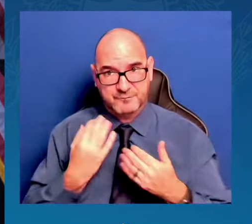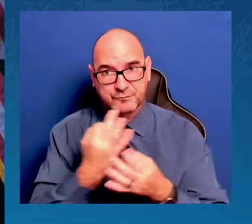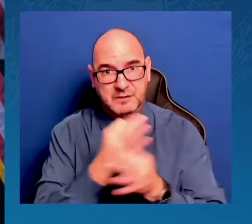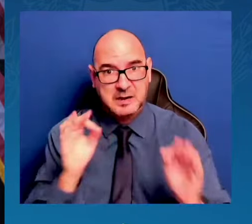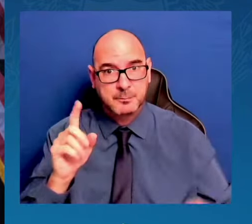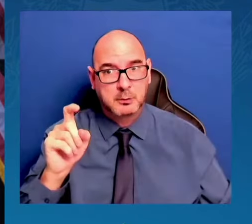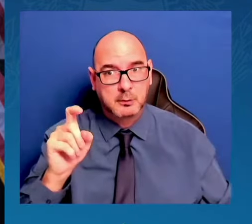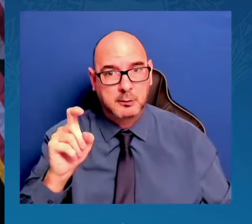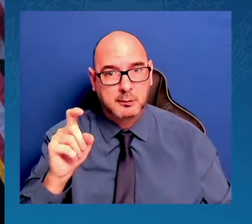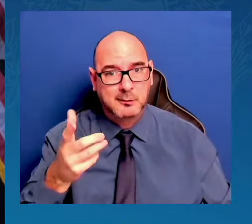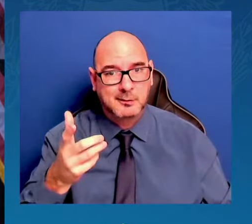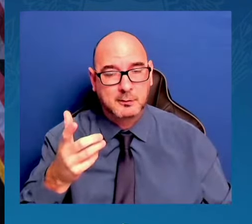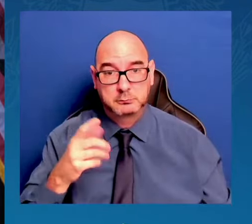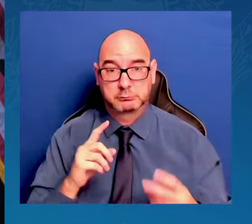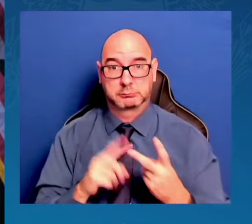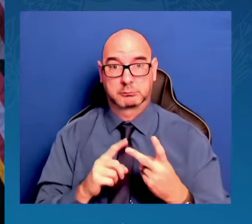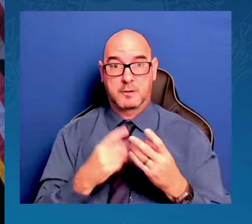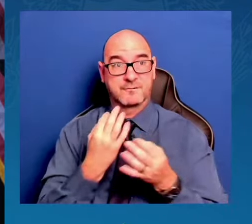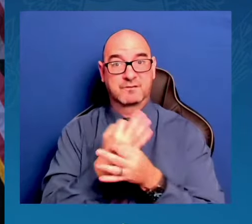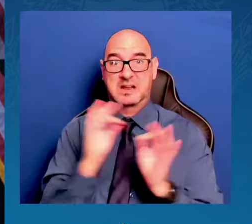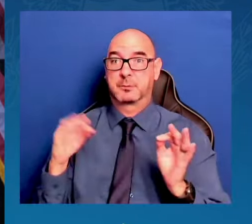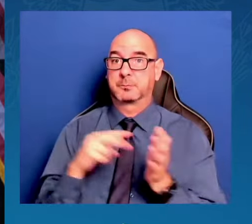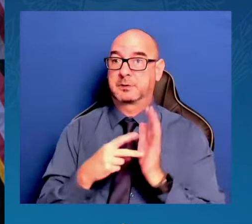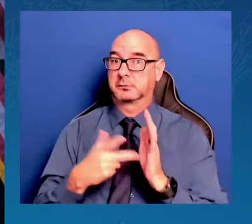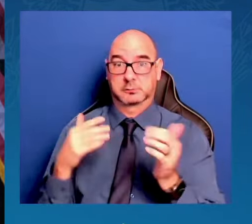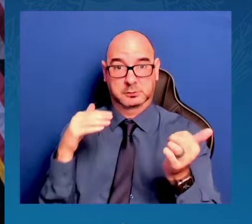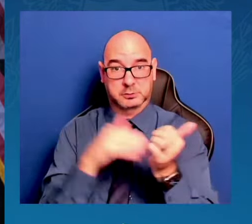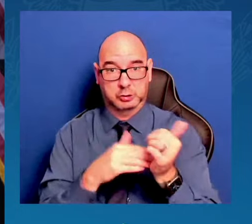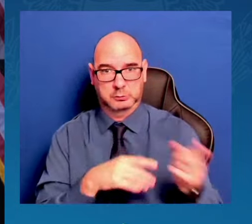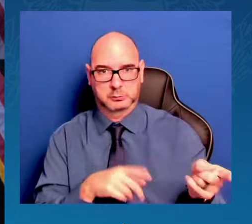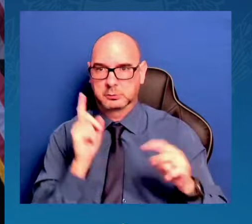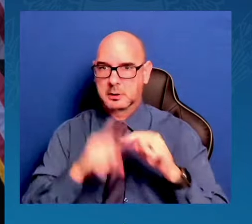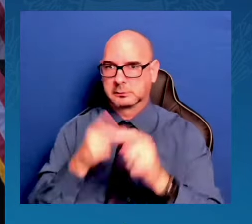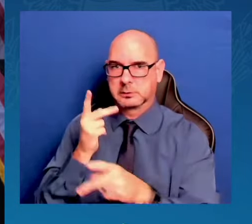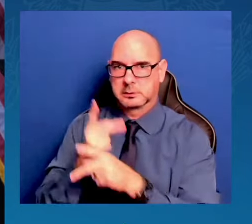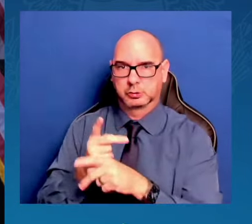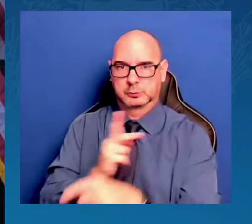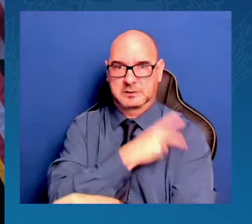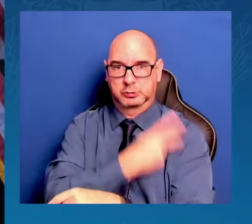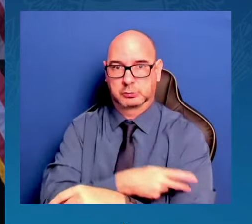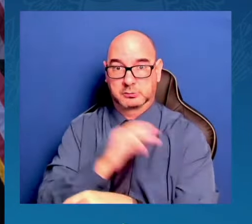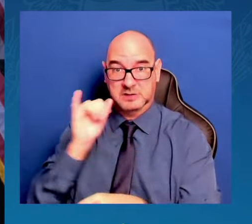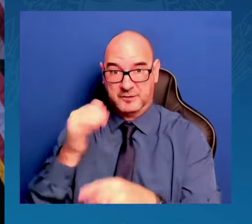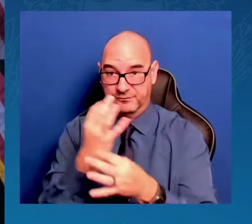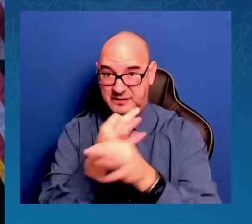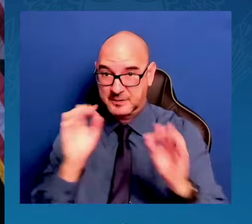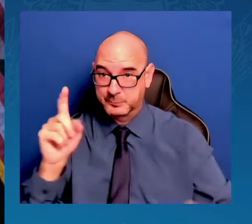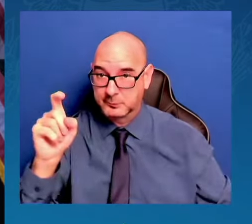if a doctor cannot care for her patients? Audience: Nooo -- The Vice President: Can we truly be free